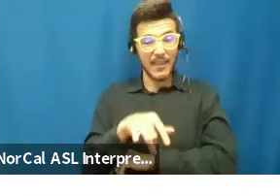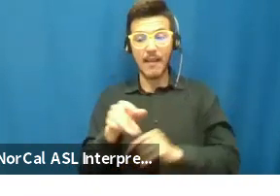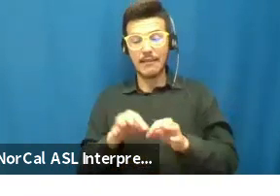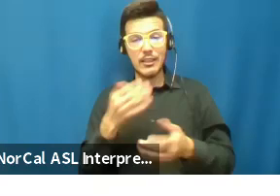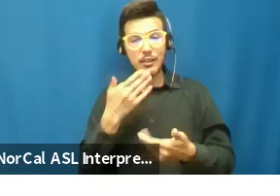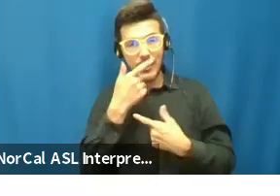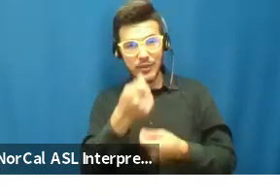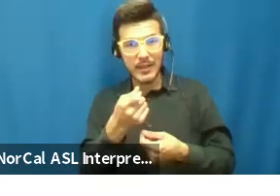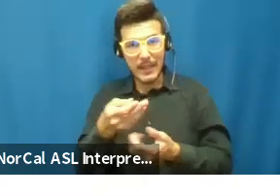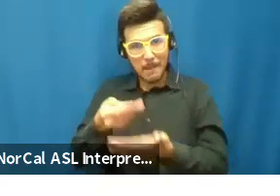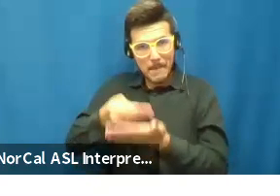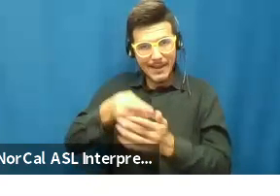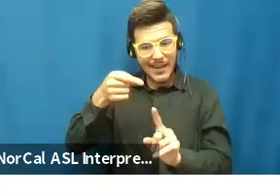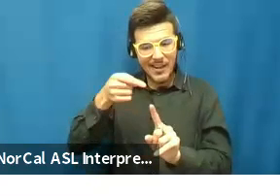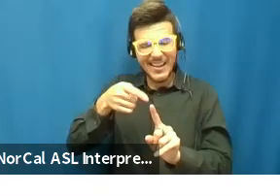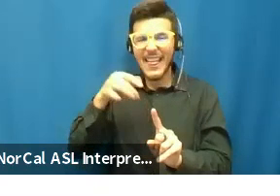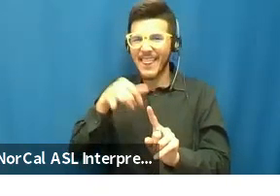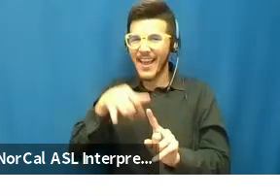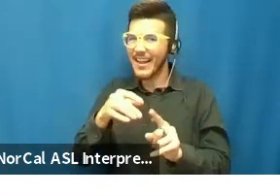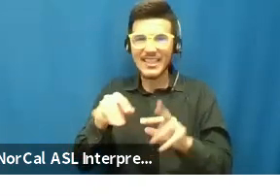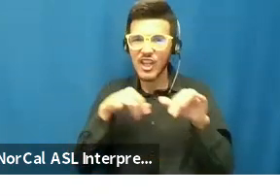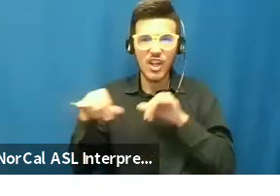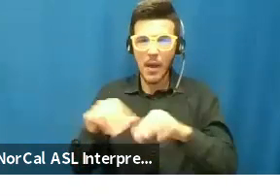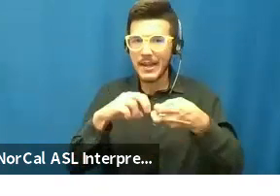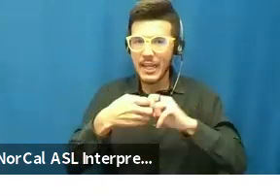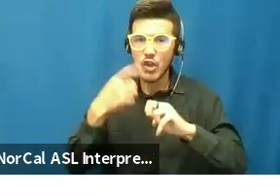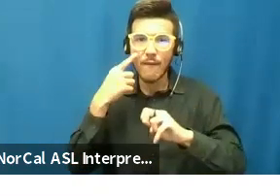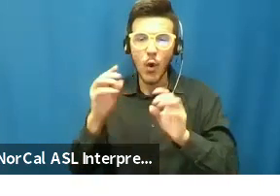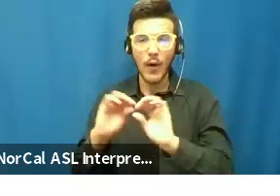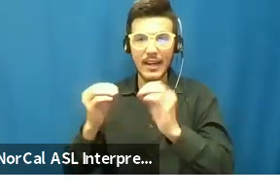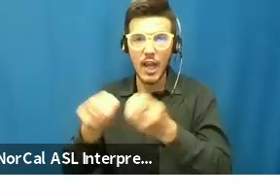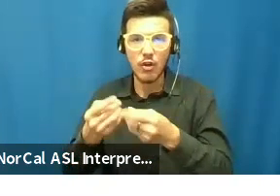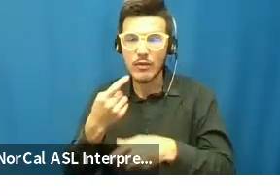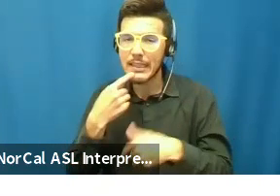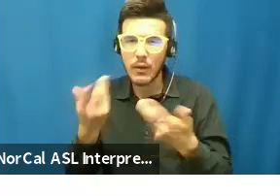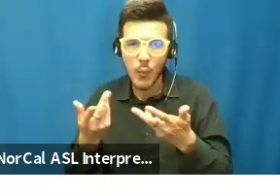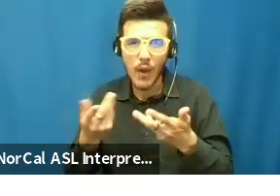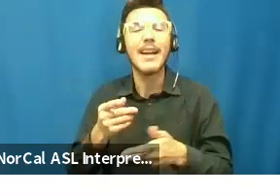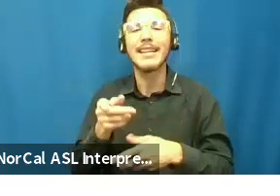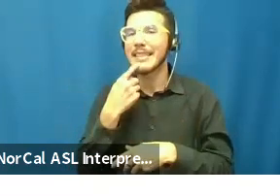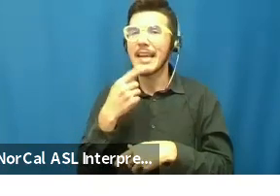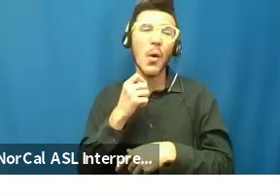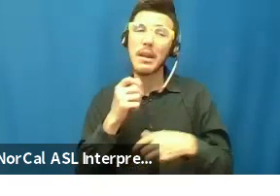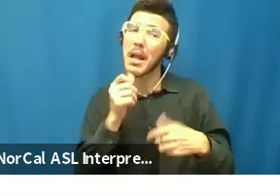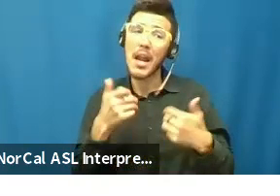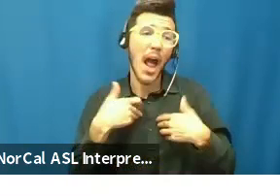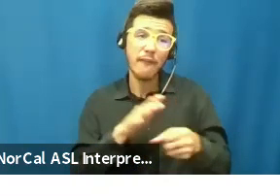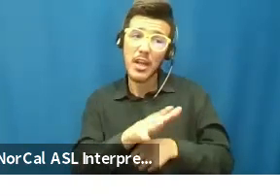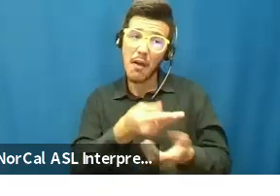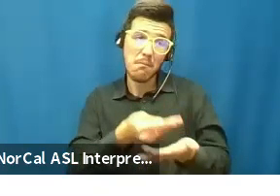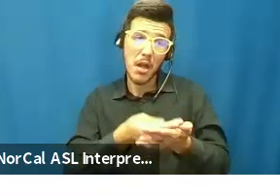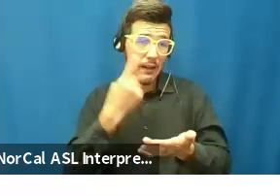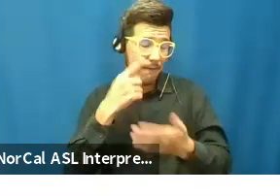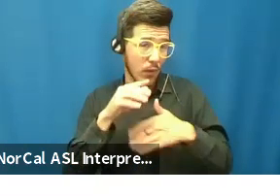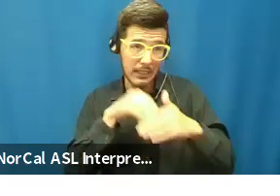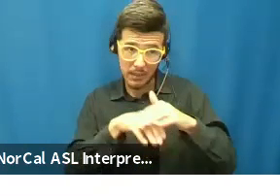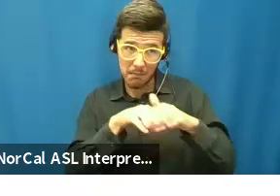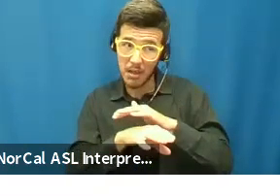issue. It's common for organizations to claim they don't have enough money to do the accessibility,